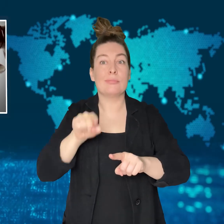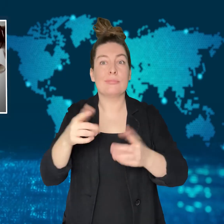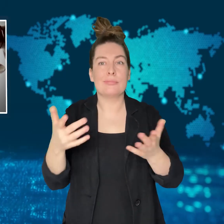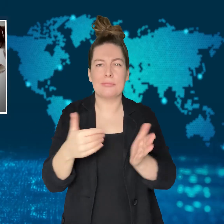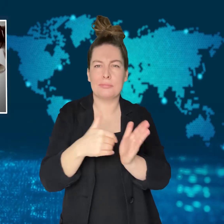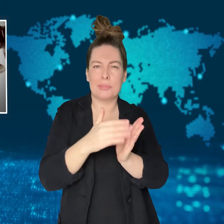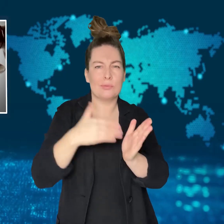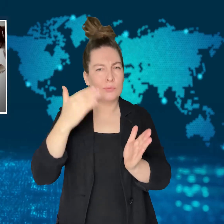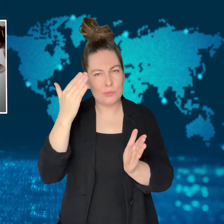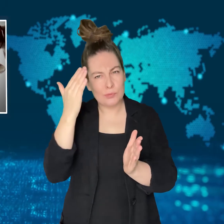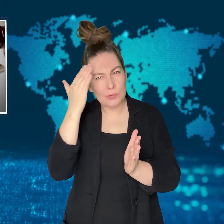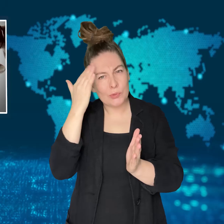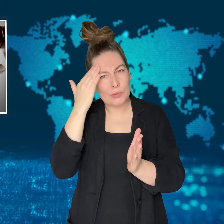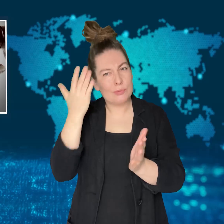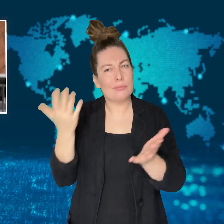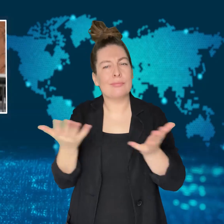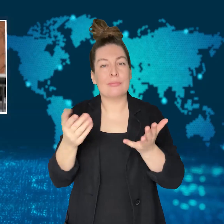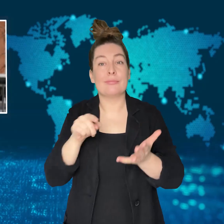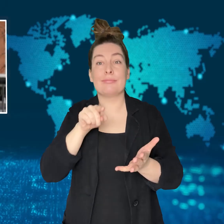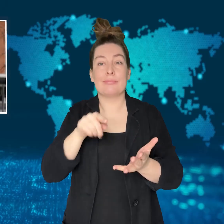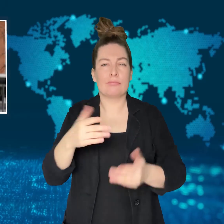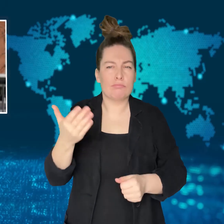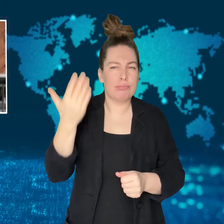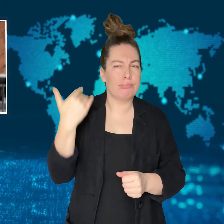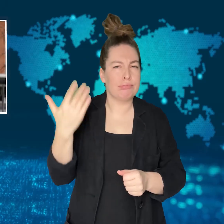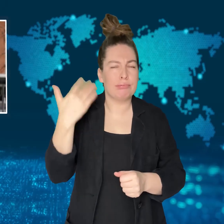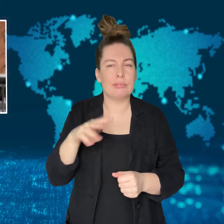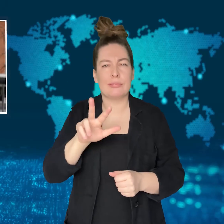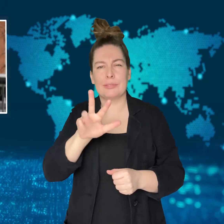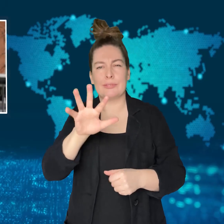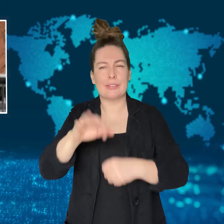and drugs in the US banned the dye -